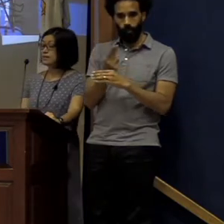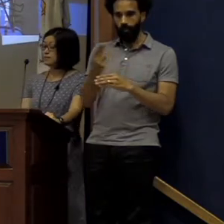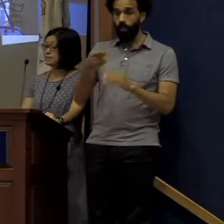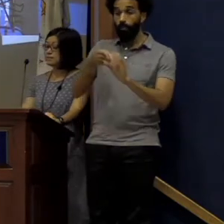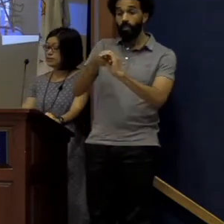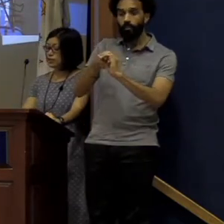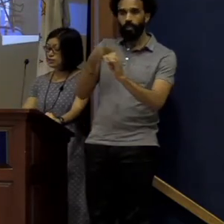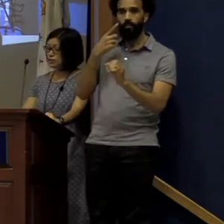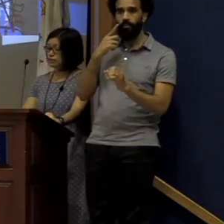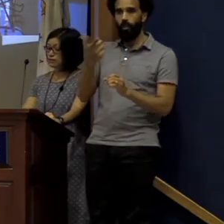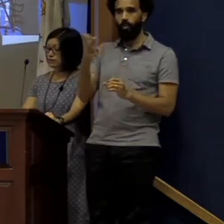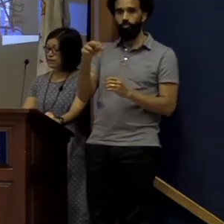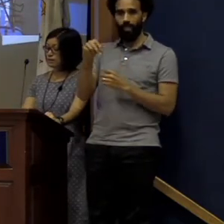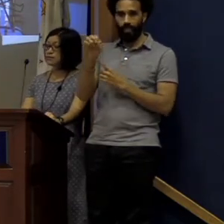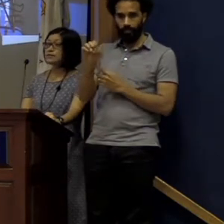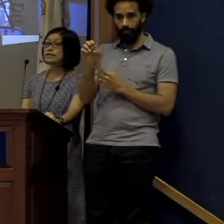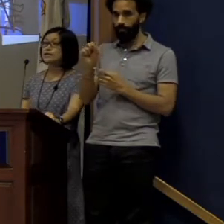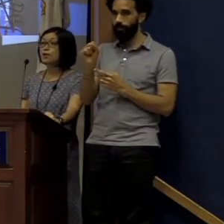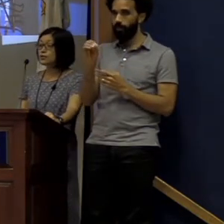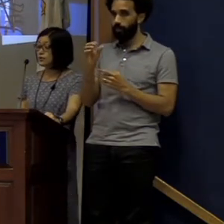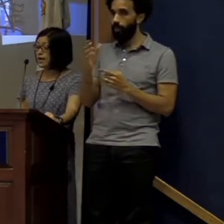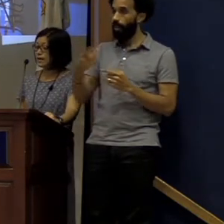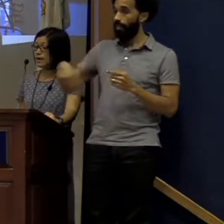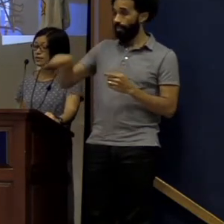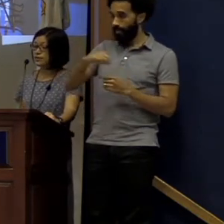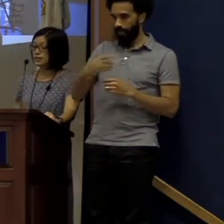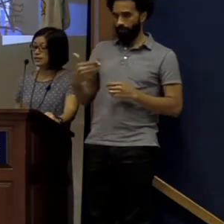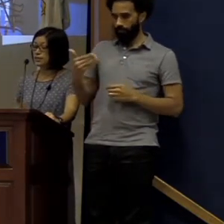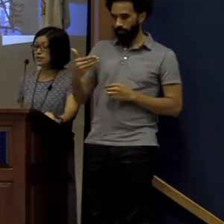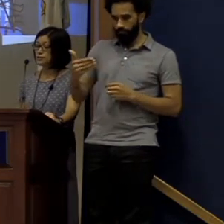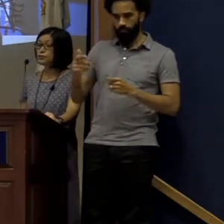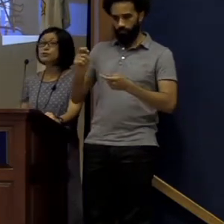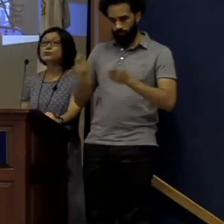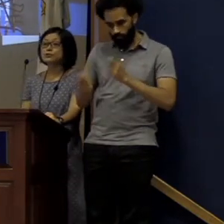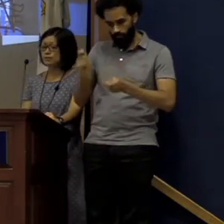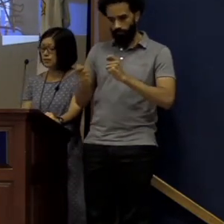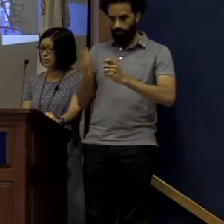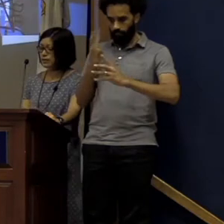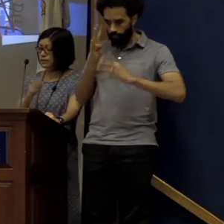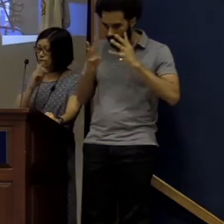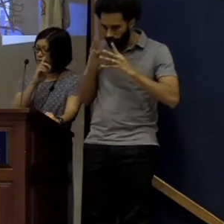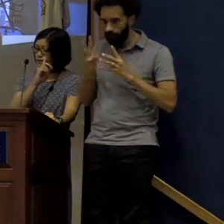Substantive changes to the design in order to encourage their teacher to use the bingo cage as often as possible